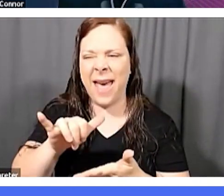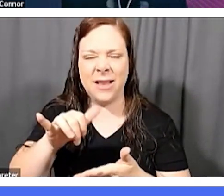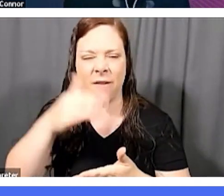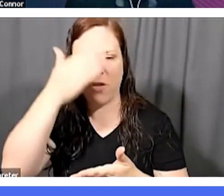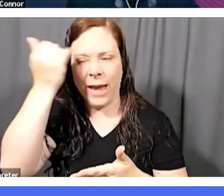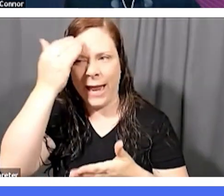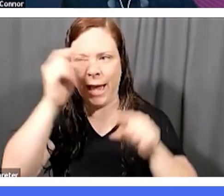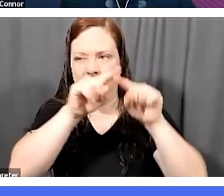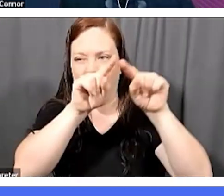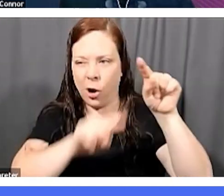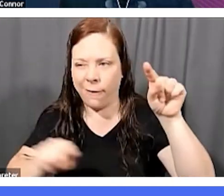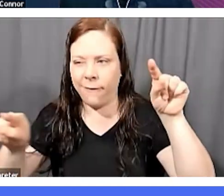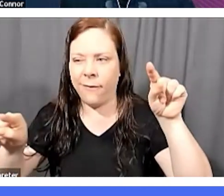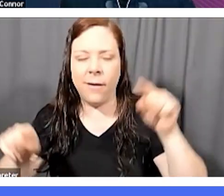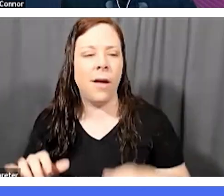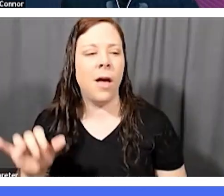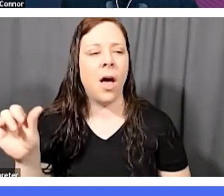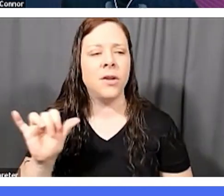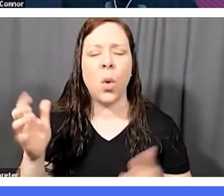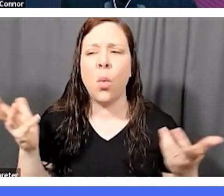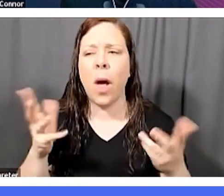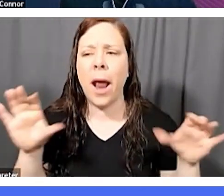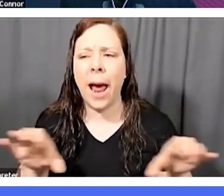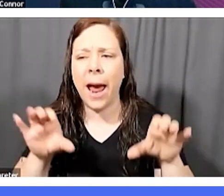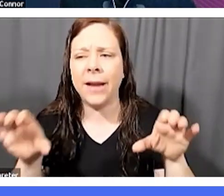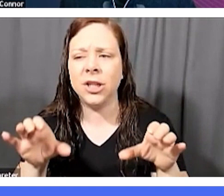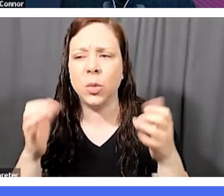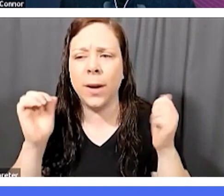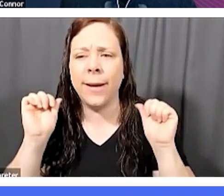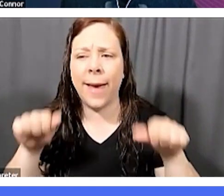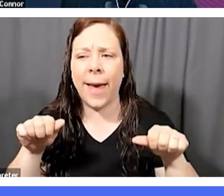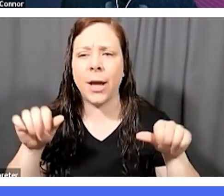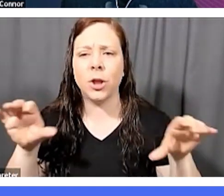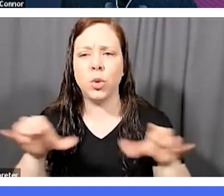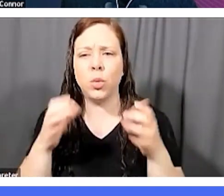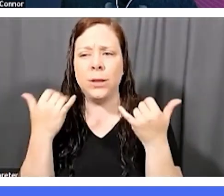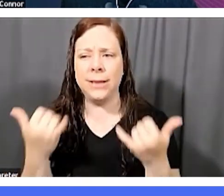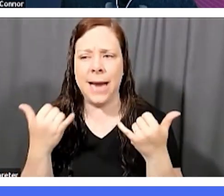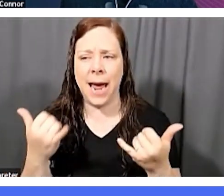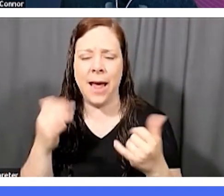And then what are some actions that we can take today that are going to make a meaningful difference